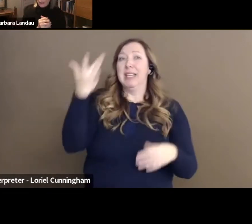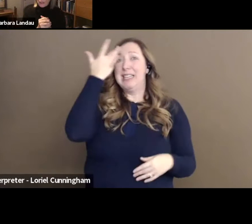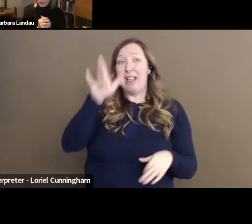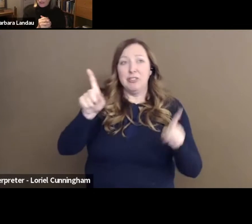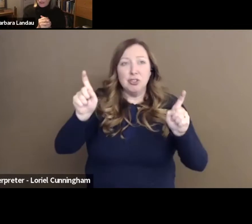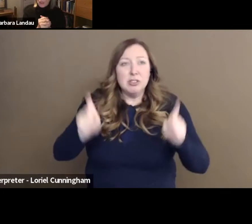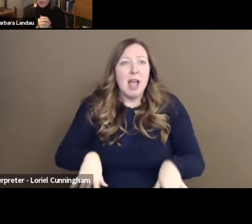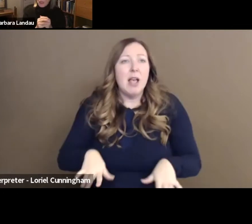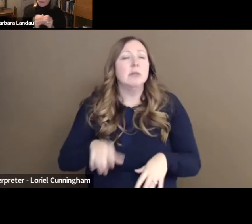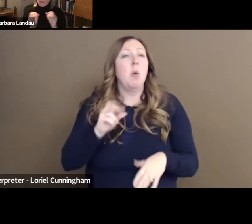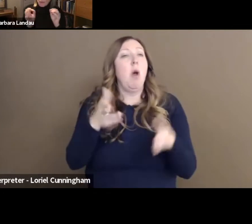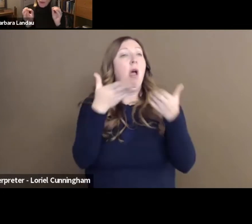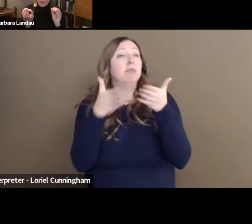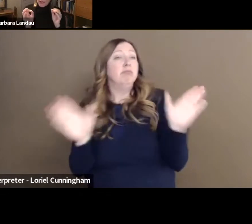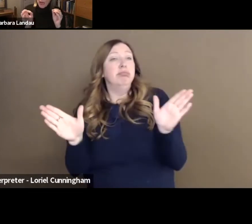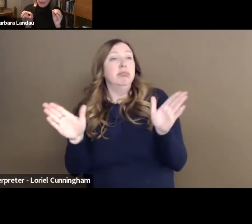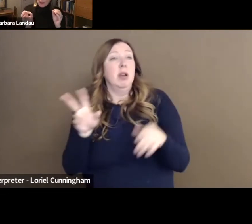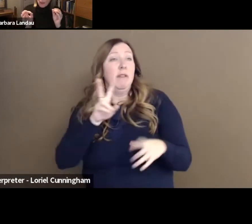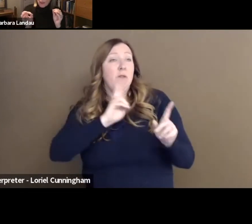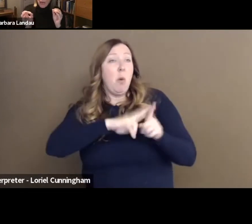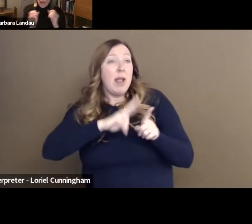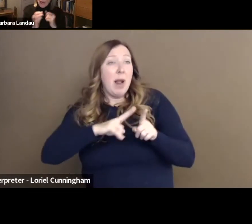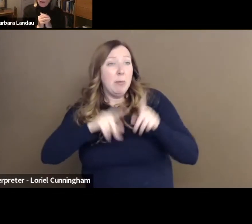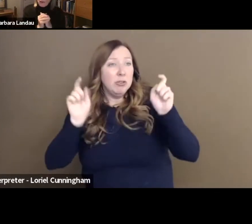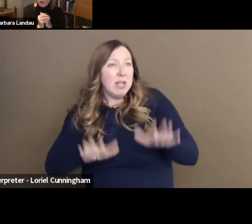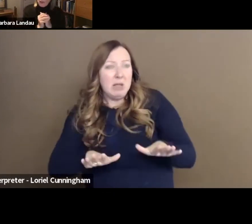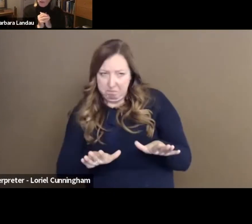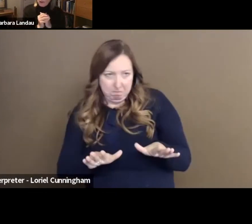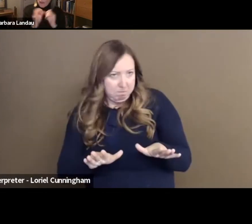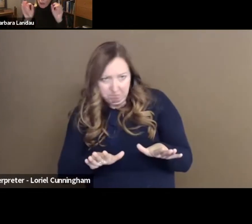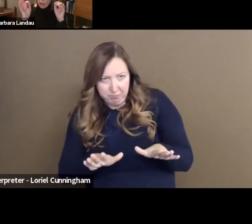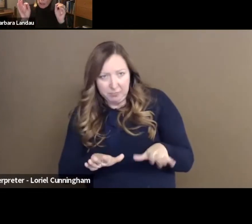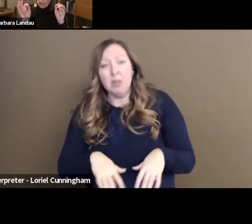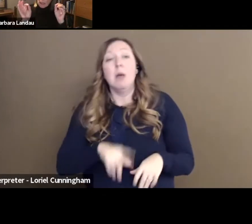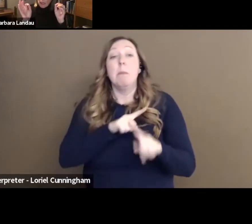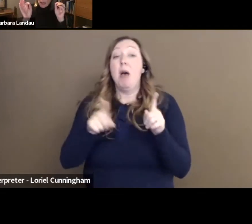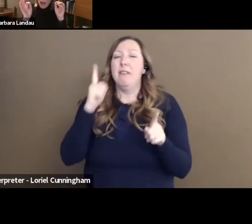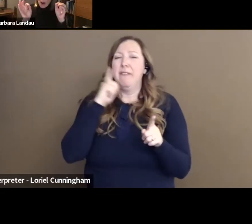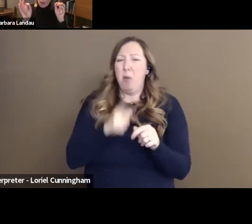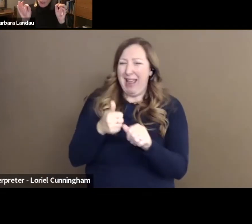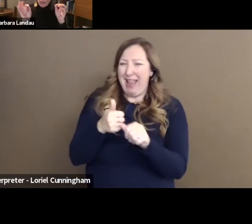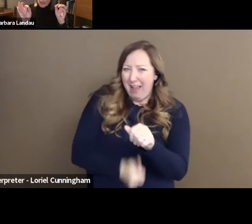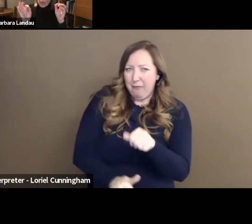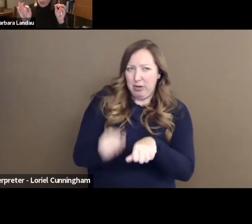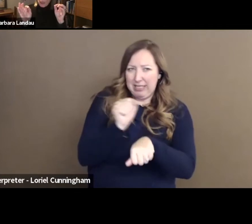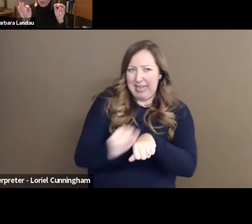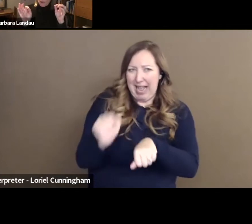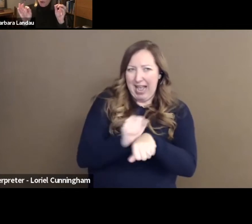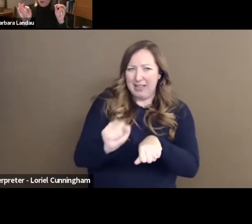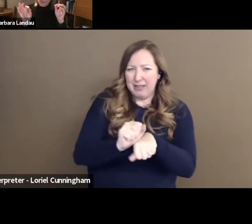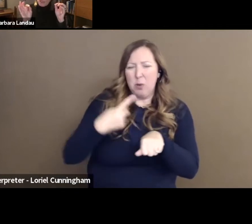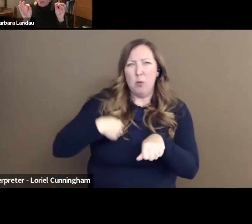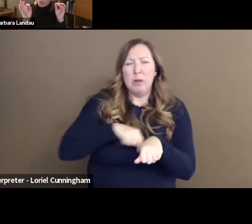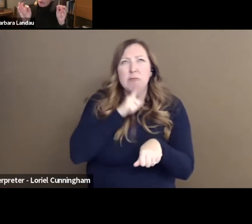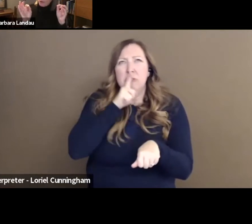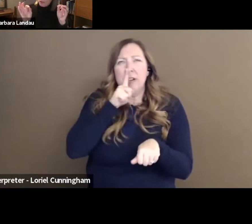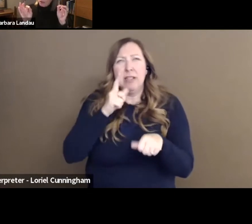tests but for every task that we have we try to think in detail how is this task